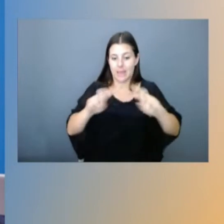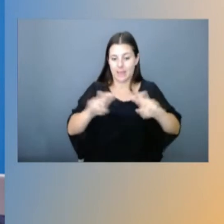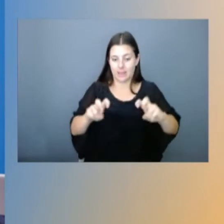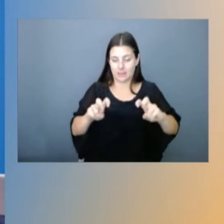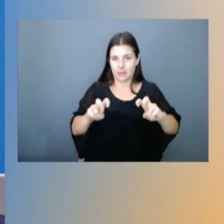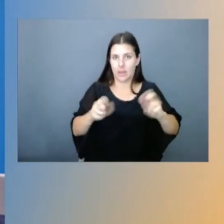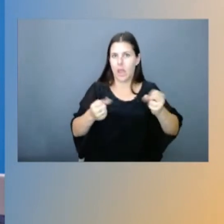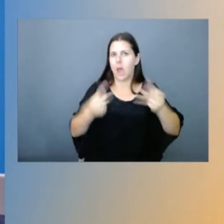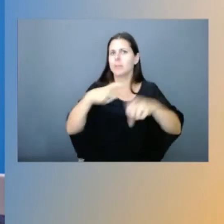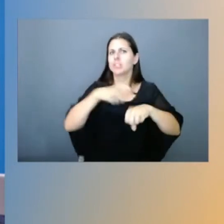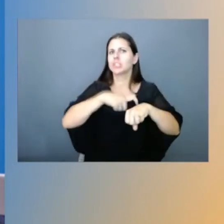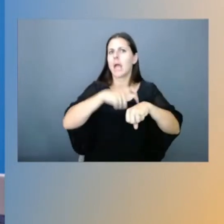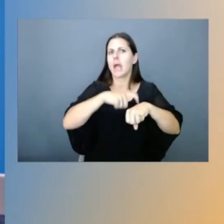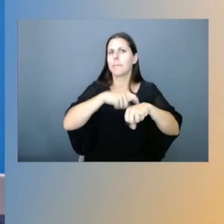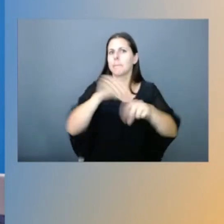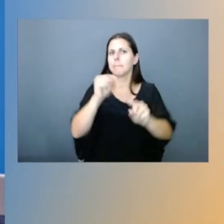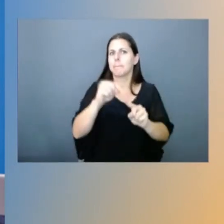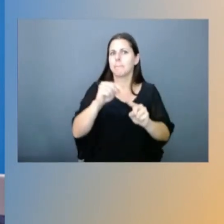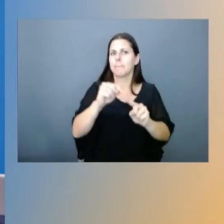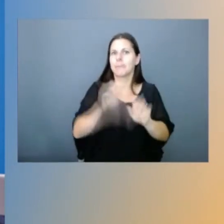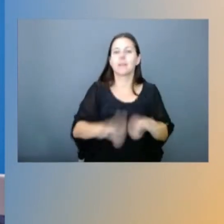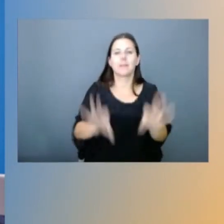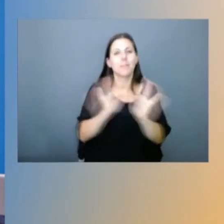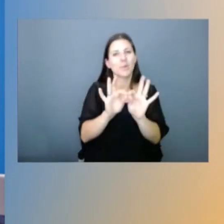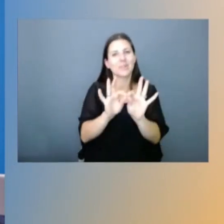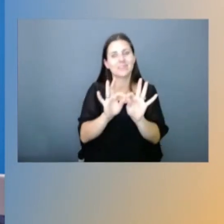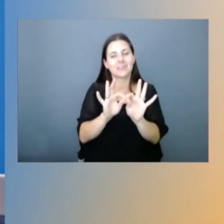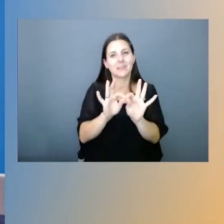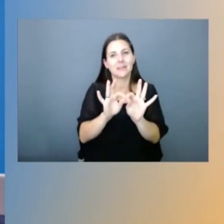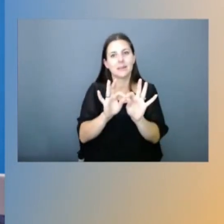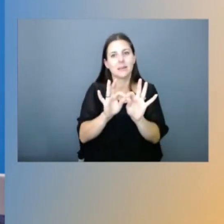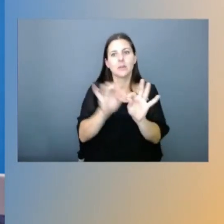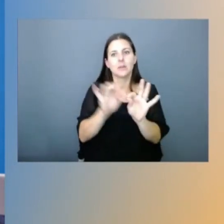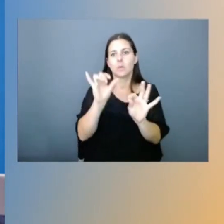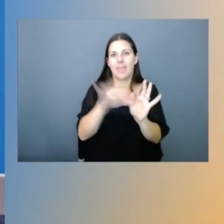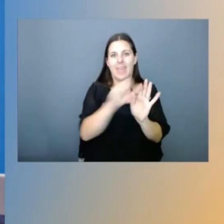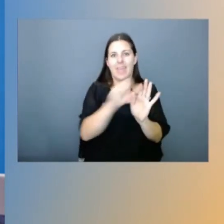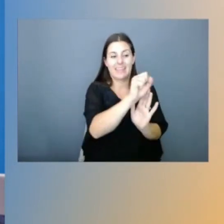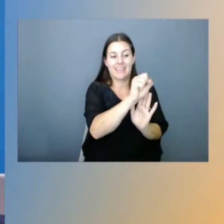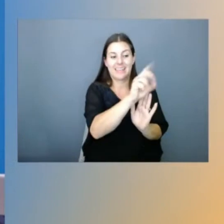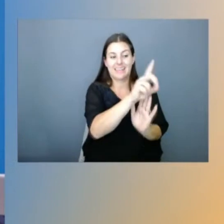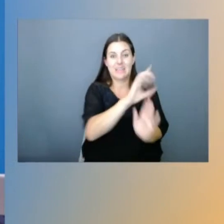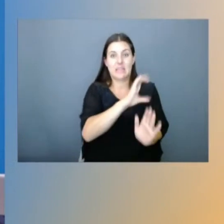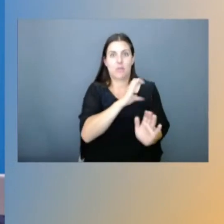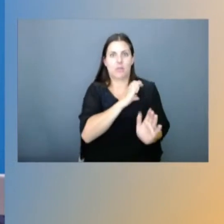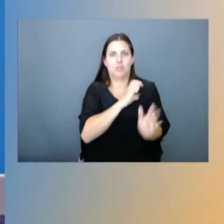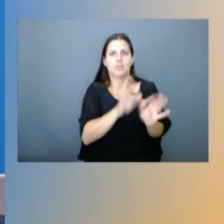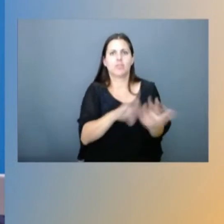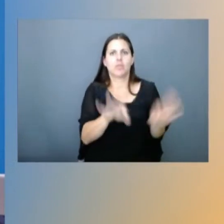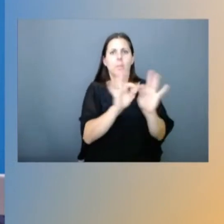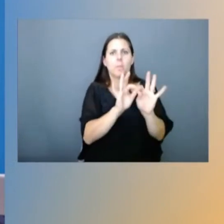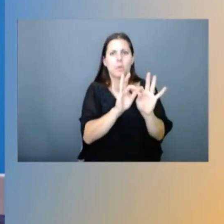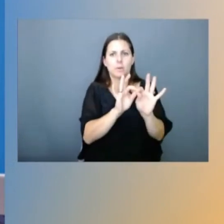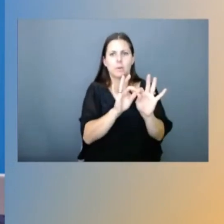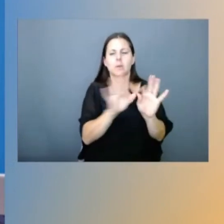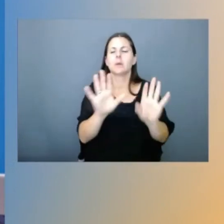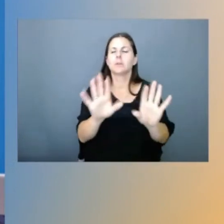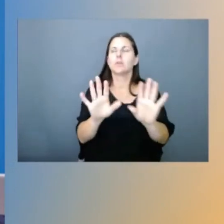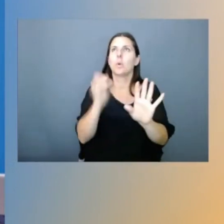is very, very important, and hence the SSD characteristics are very important for them. So now if I have to give you an example of some workloads,